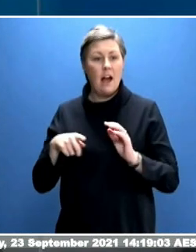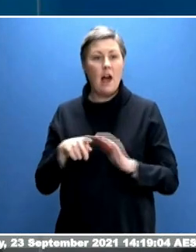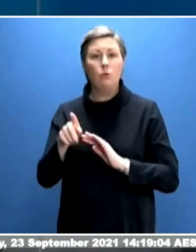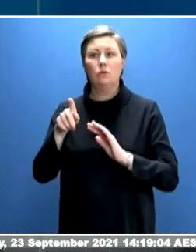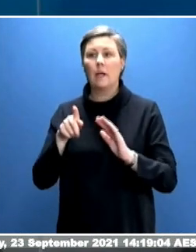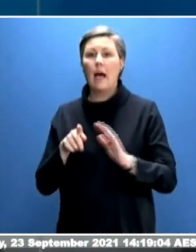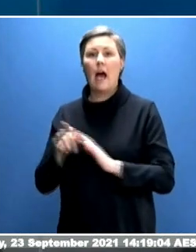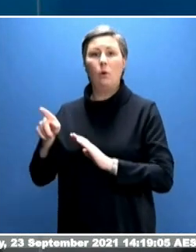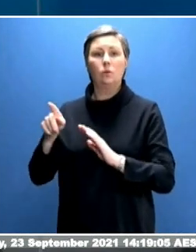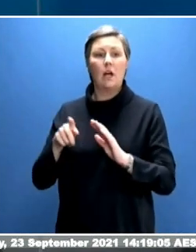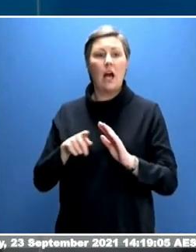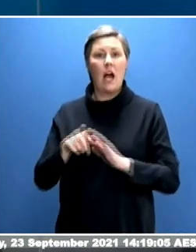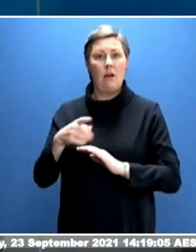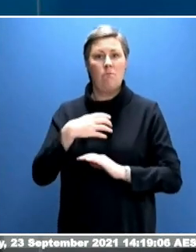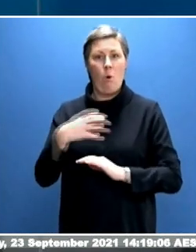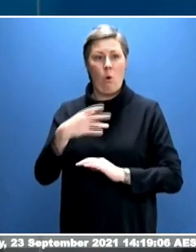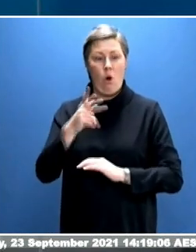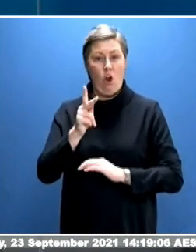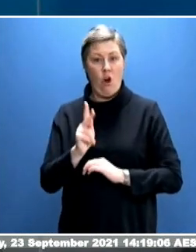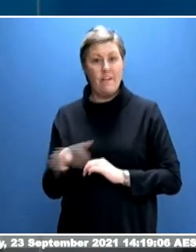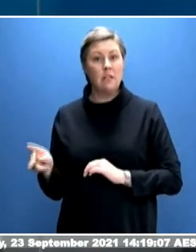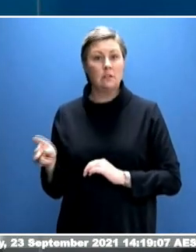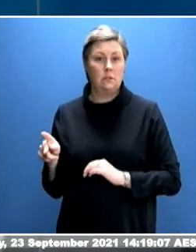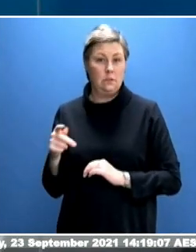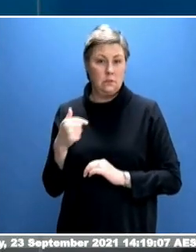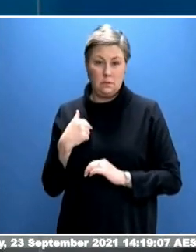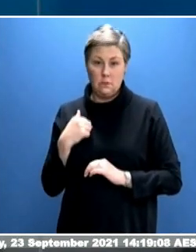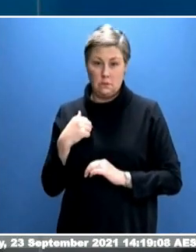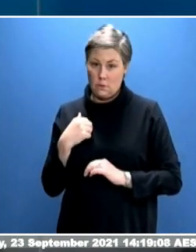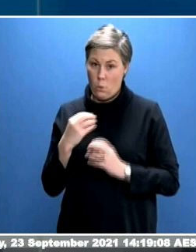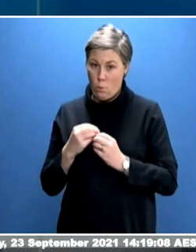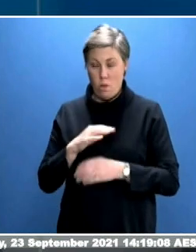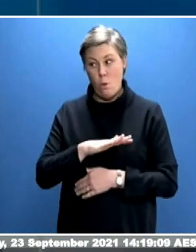increasingly regular, and we've done this with all of the young people.